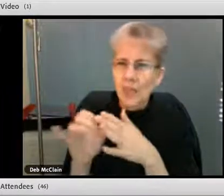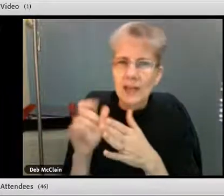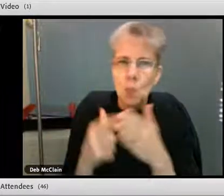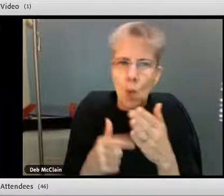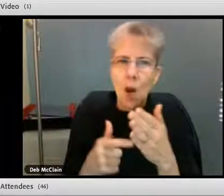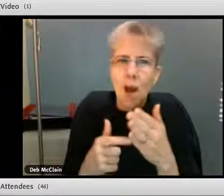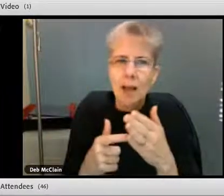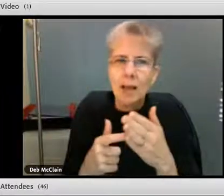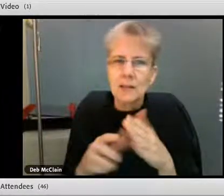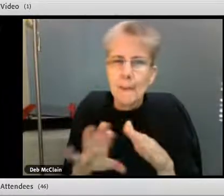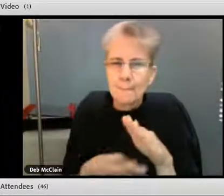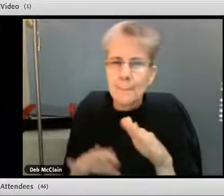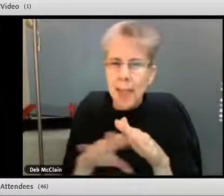You can do a whole mess of stuff.